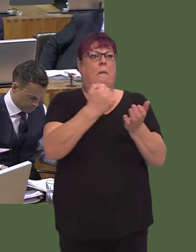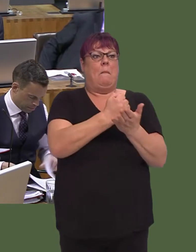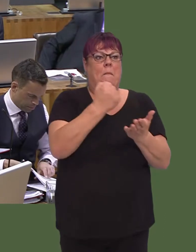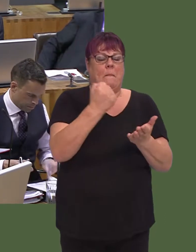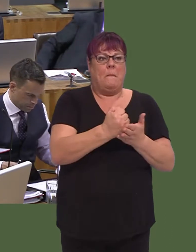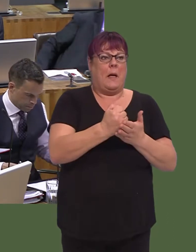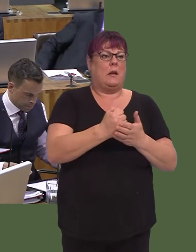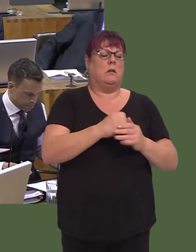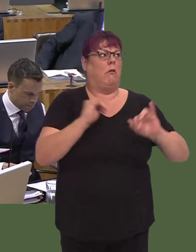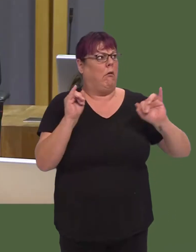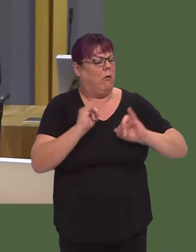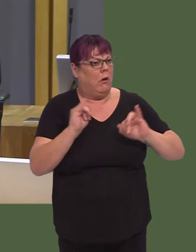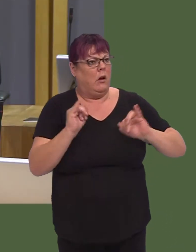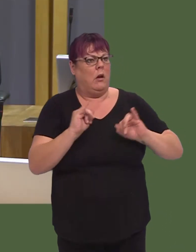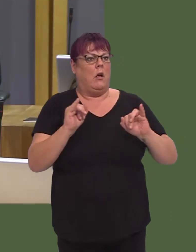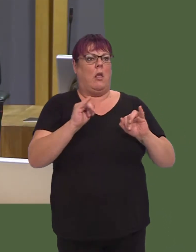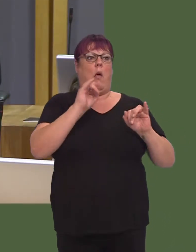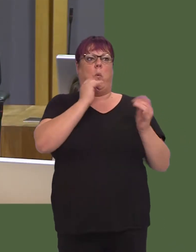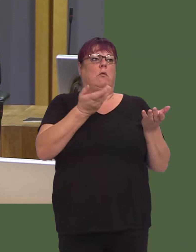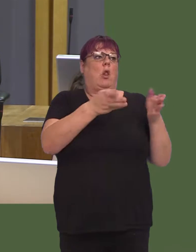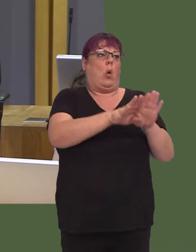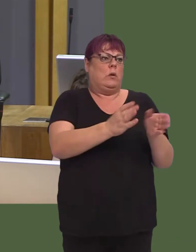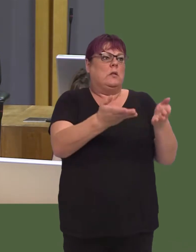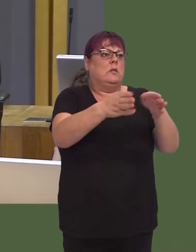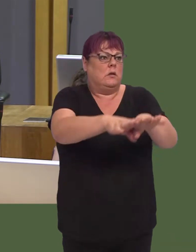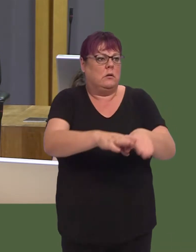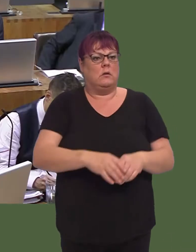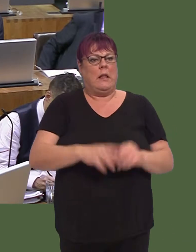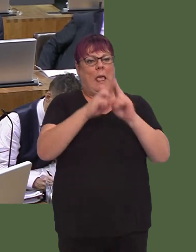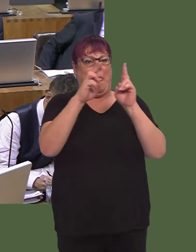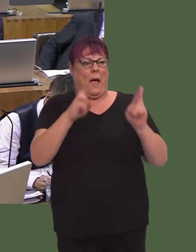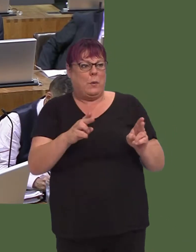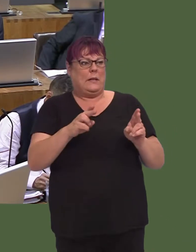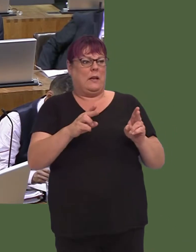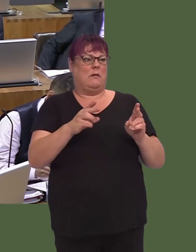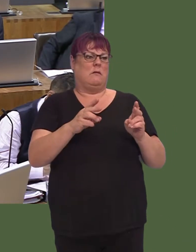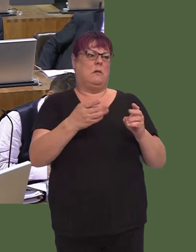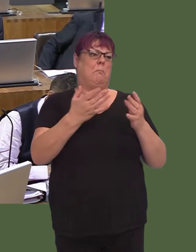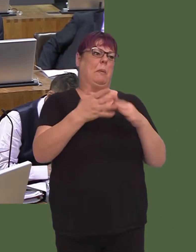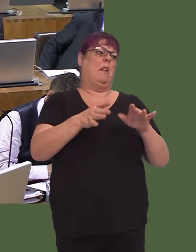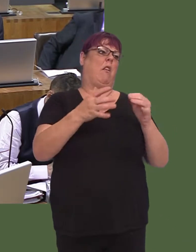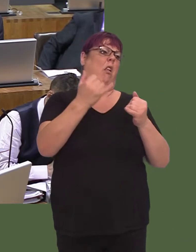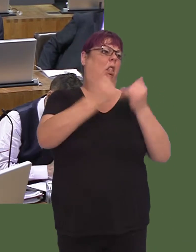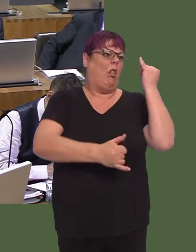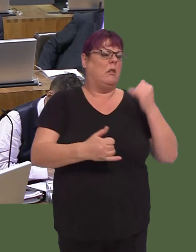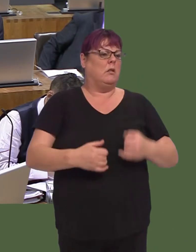banks were in a situation where they were going to fold. They were in a situation where the housing market had collapsed.